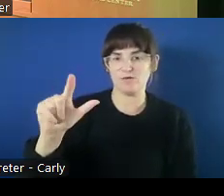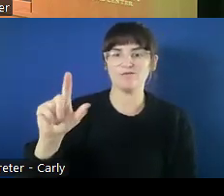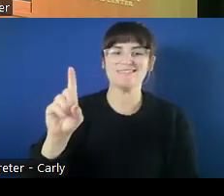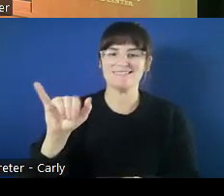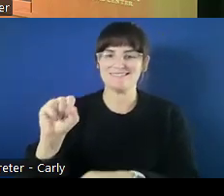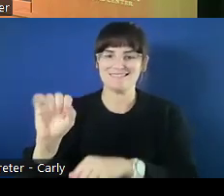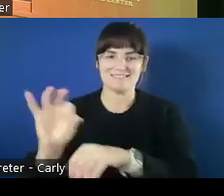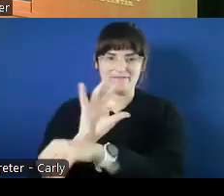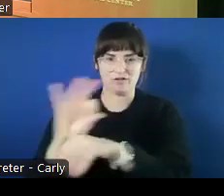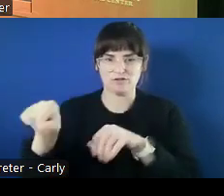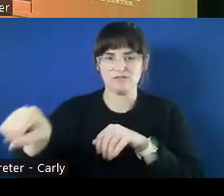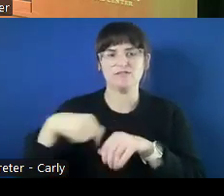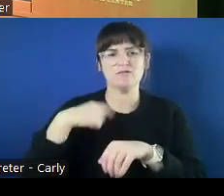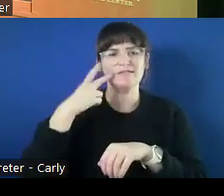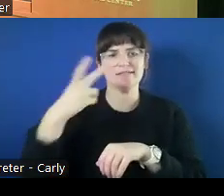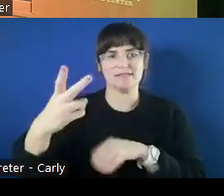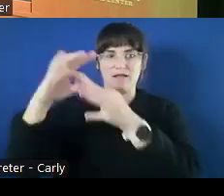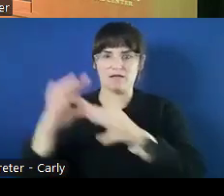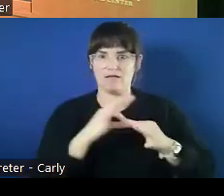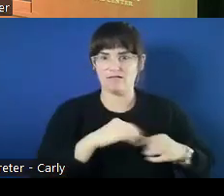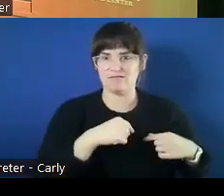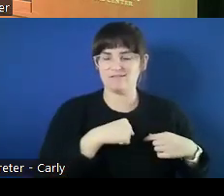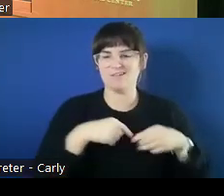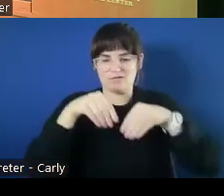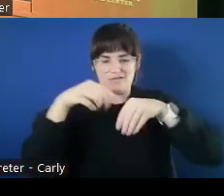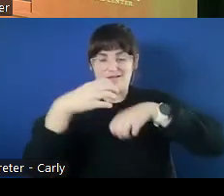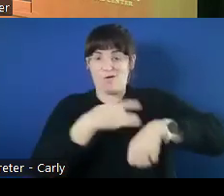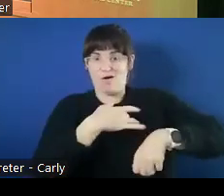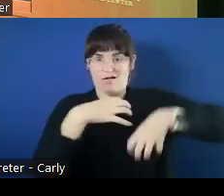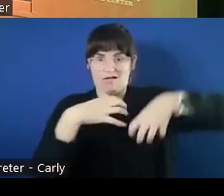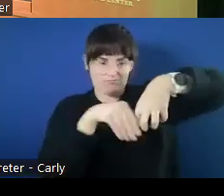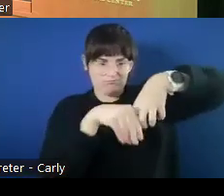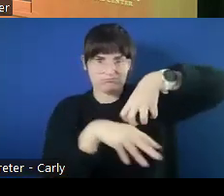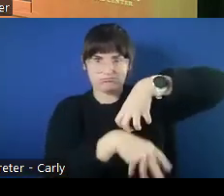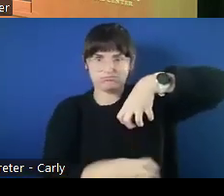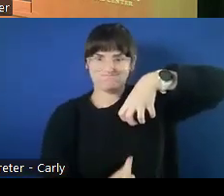uh parts of your body um and this ends up making those arteries kind of less likely to to actually